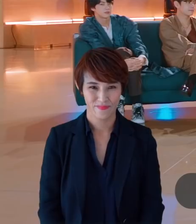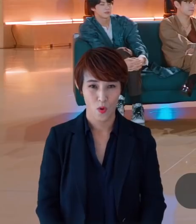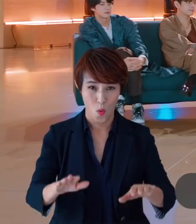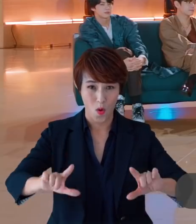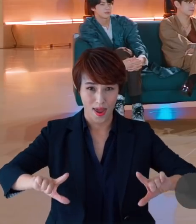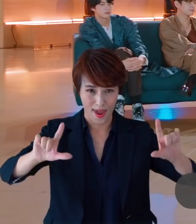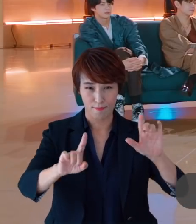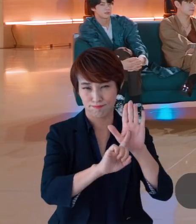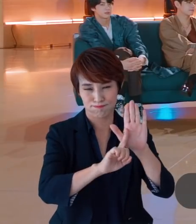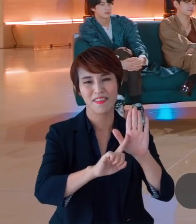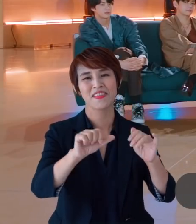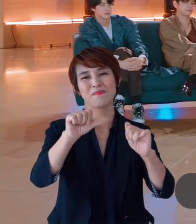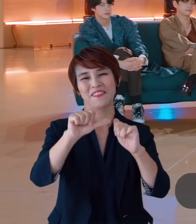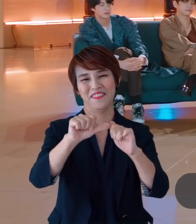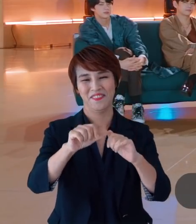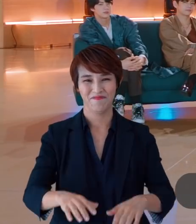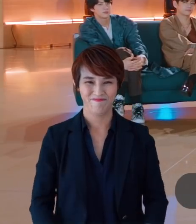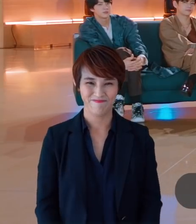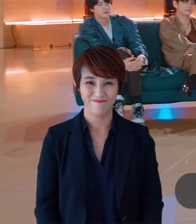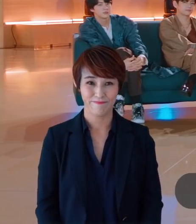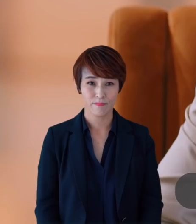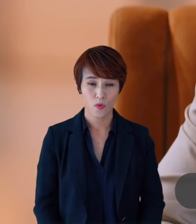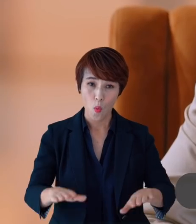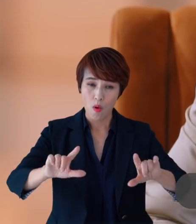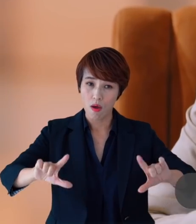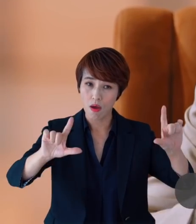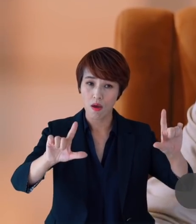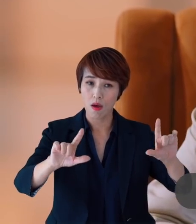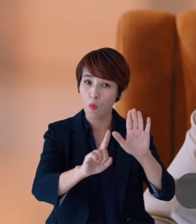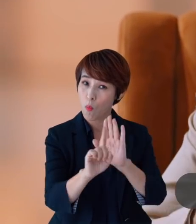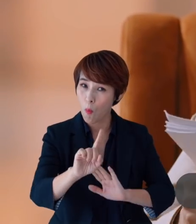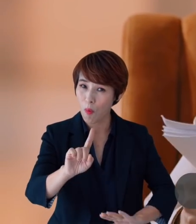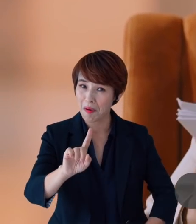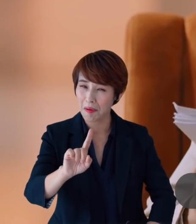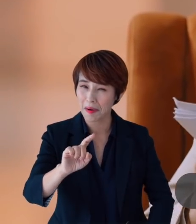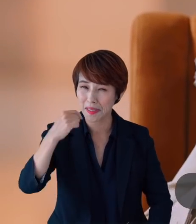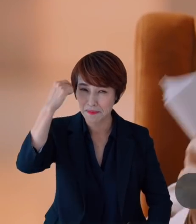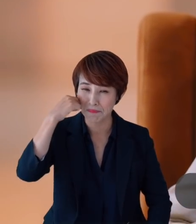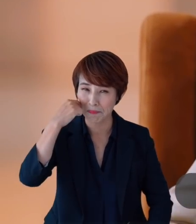So, this year marks our fifth ad as honorary ambassadors. Could you give a small spoiler about the film shoot?